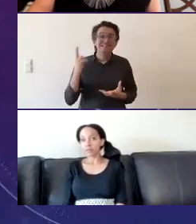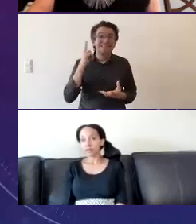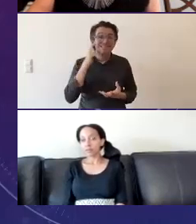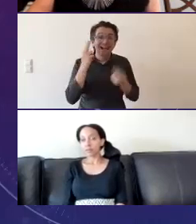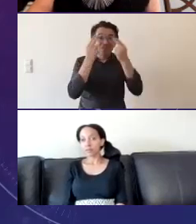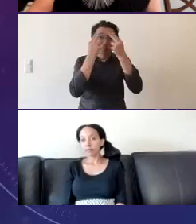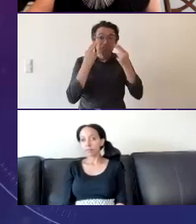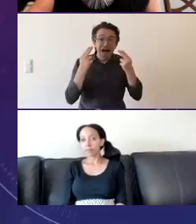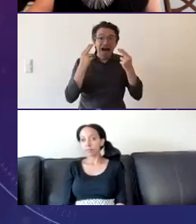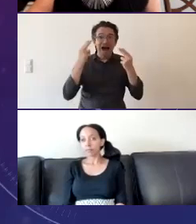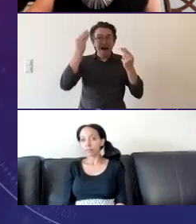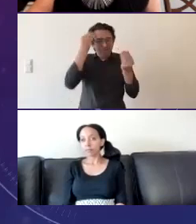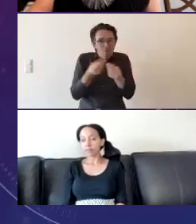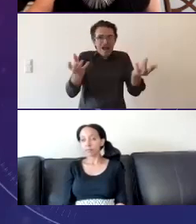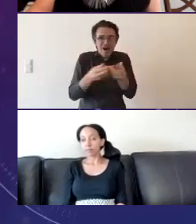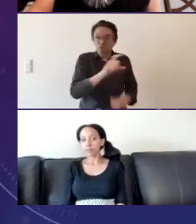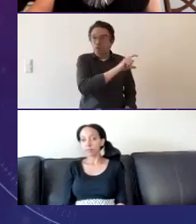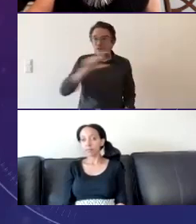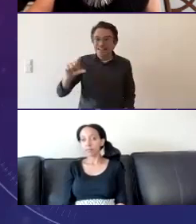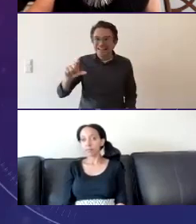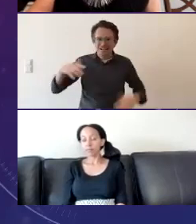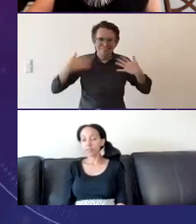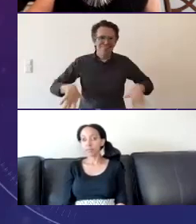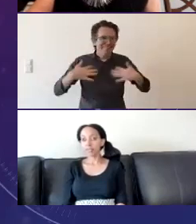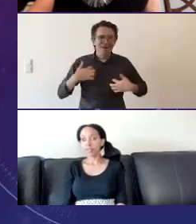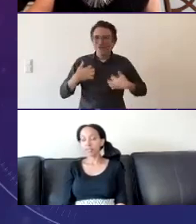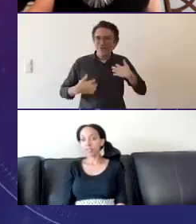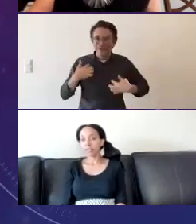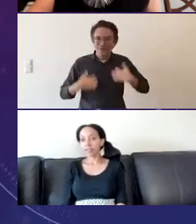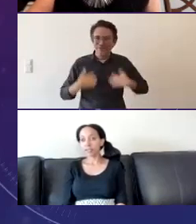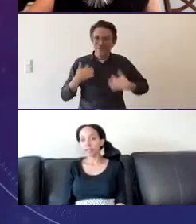like to be deaf blind what are the best ways to communicate with people who are